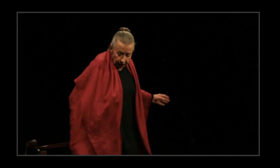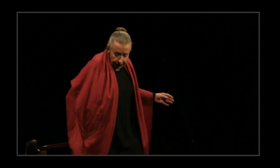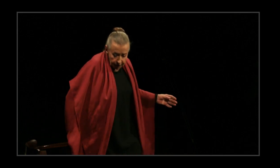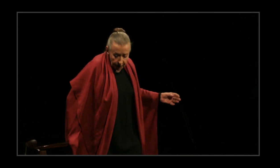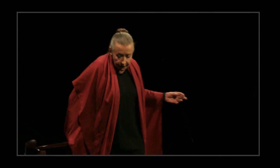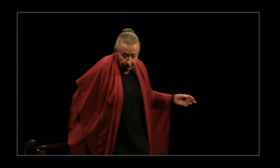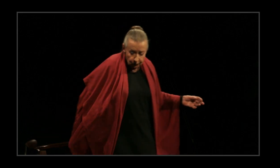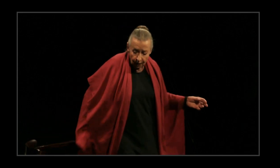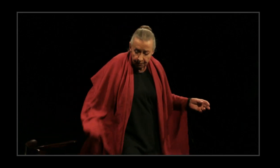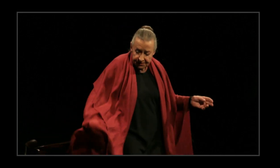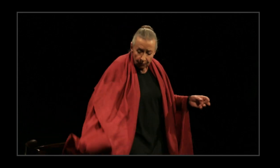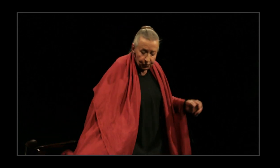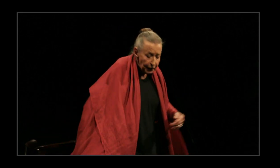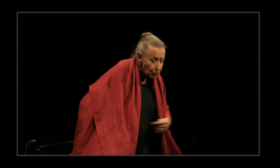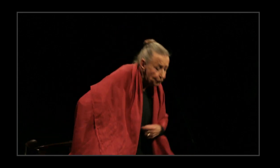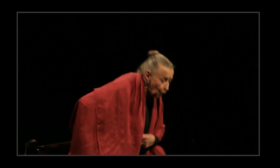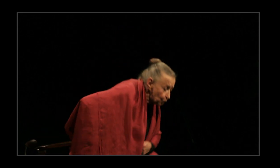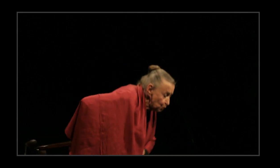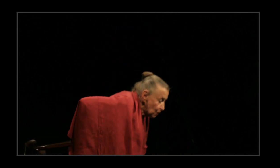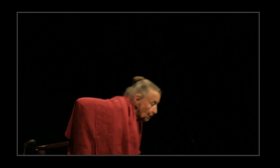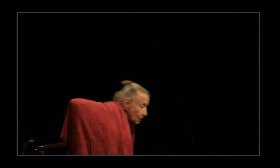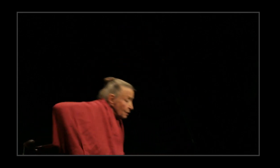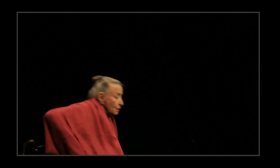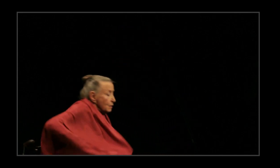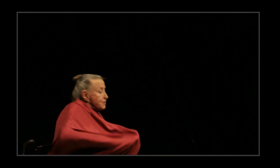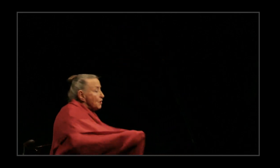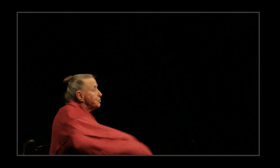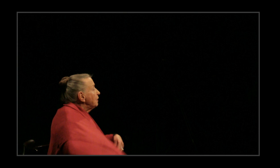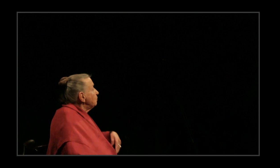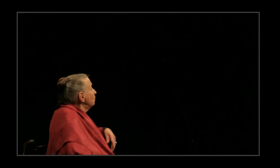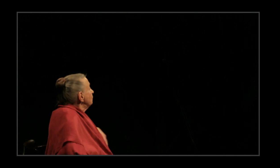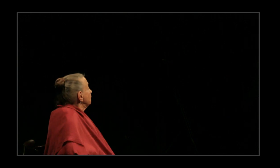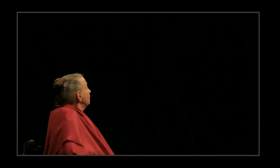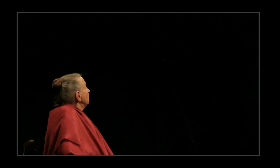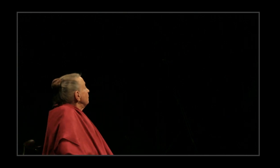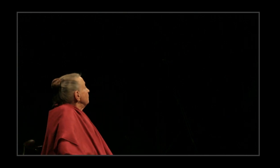in the empty house begins her hunting.